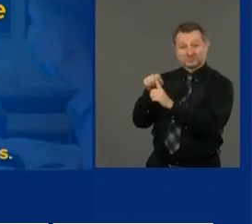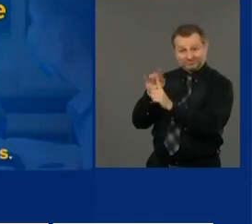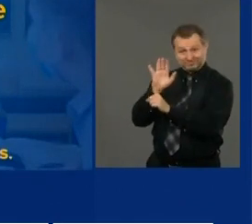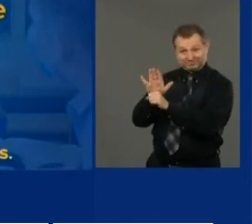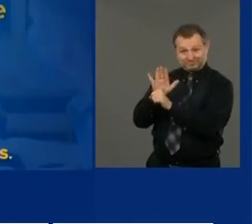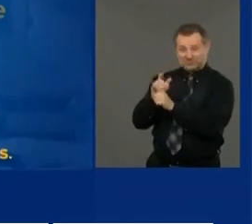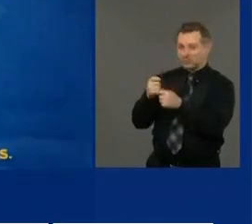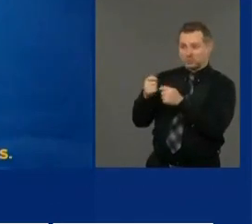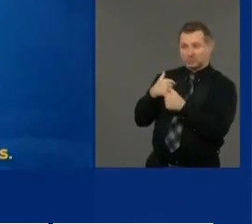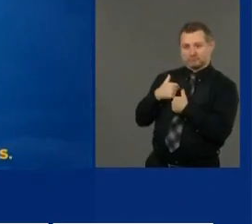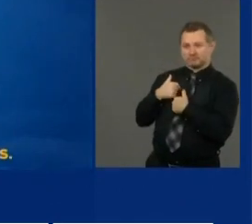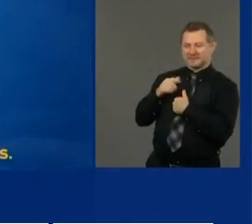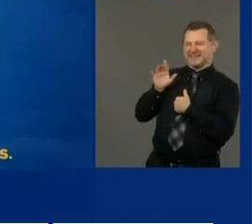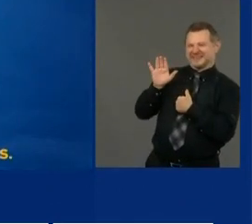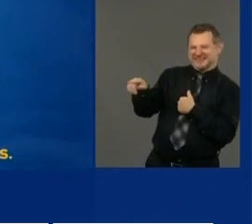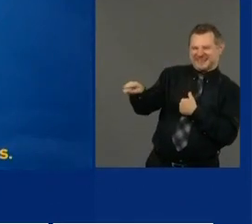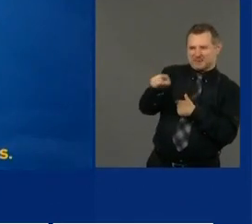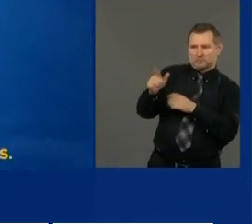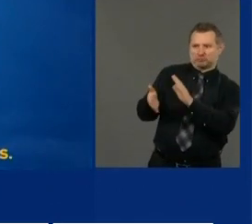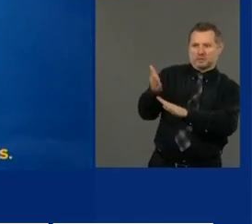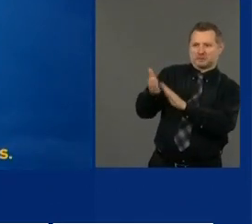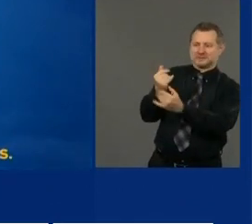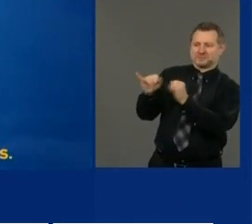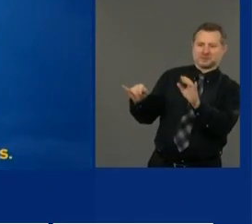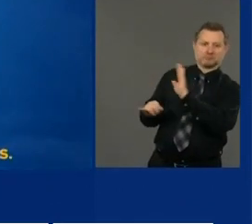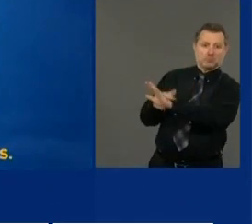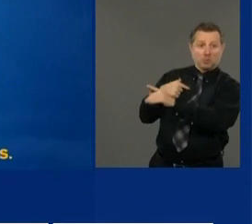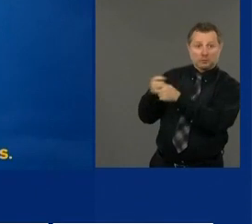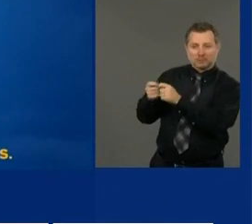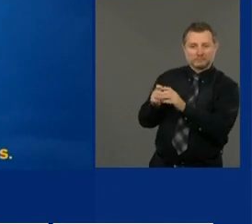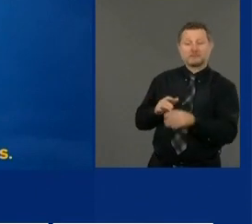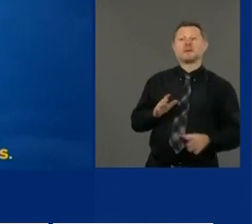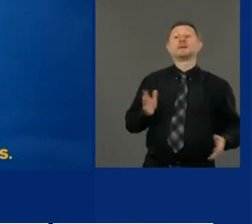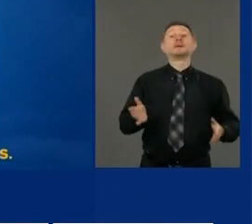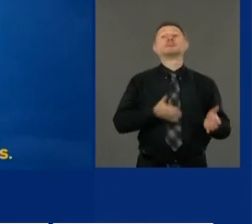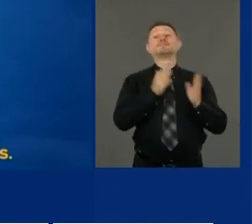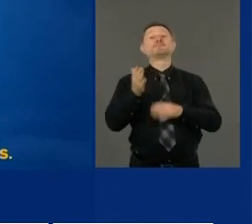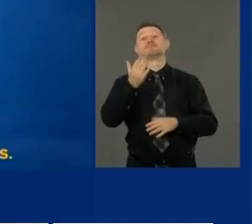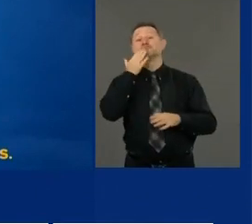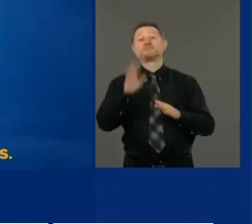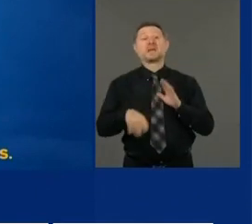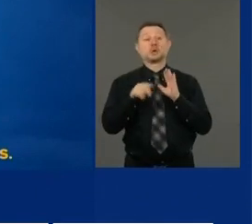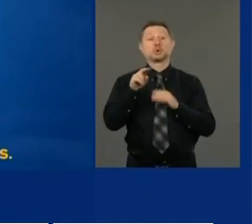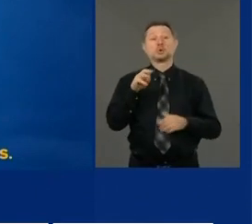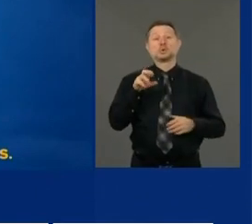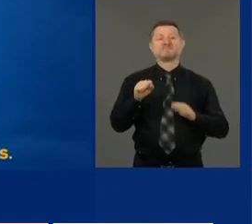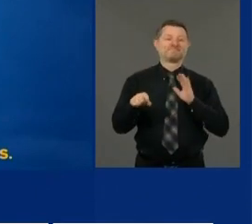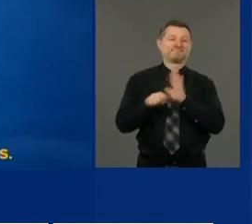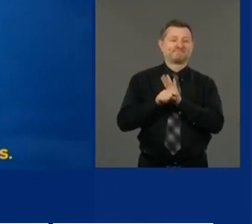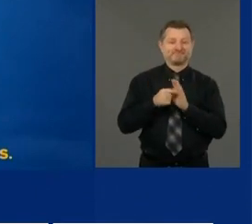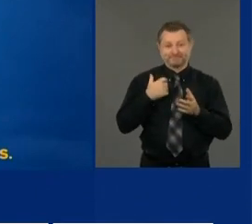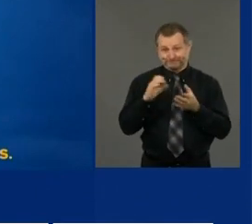GUIDELINES, THE STATE DEPARTMENT OF EDUCATION, WHICH